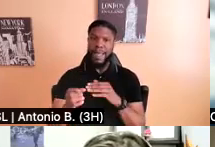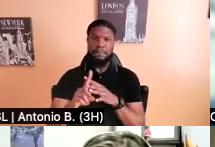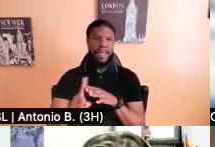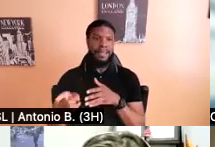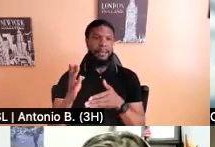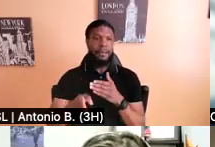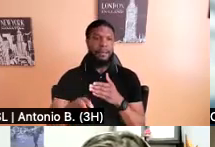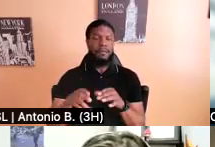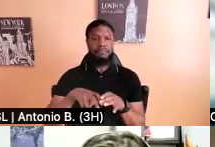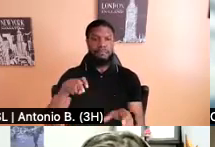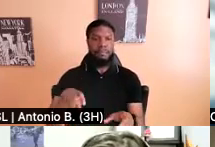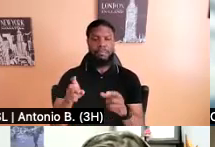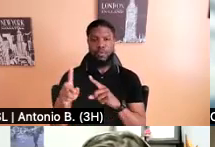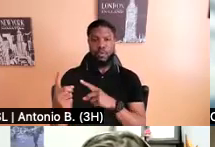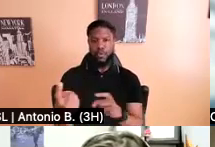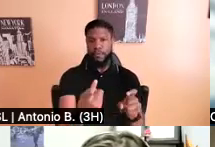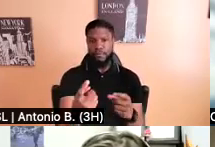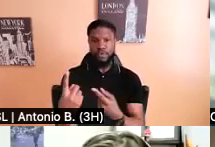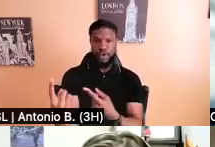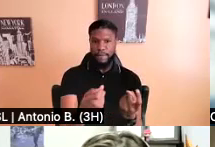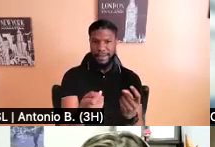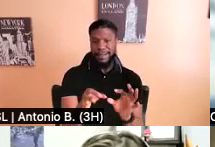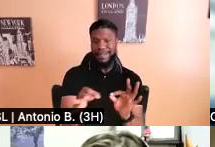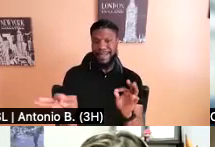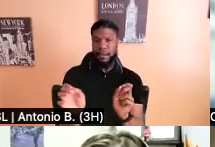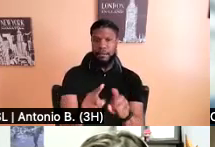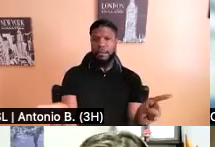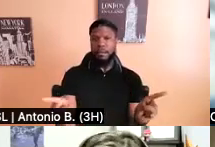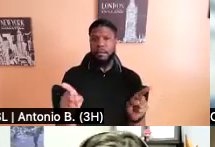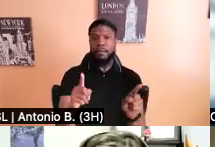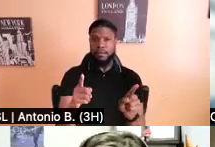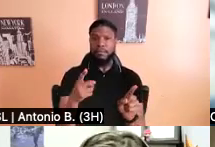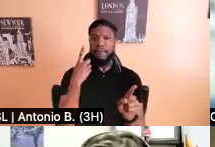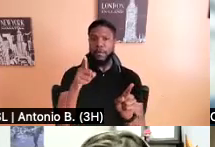to drop a link in the chat to this website link for you to find out more information.